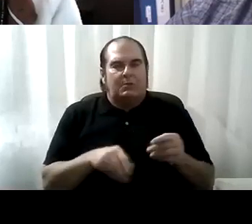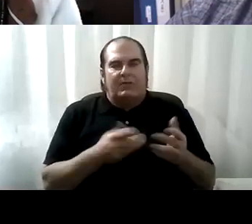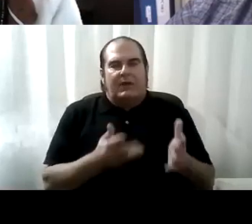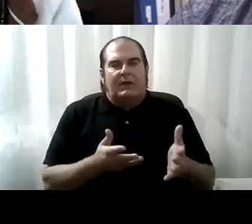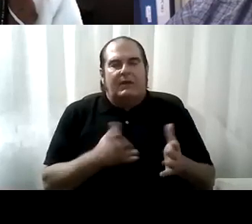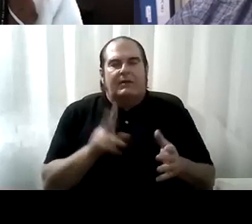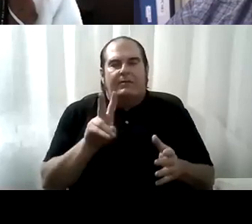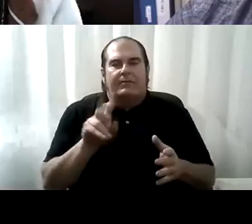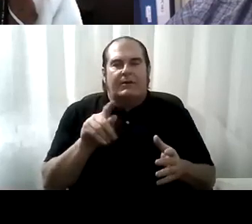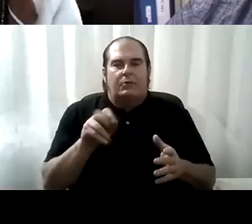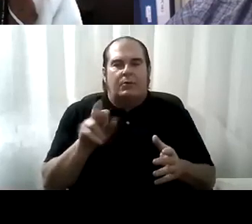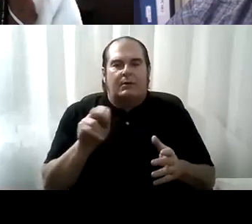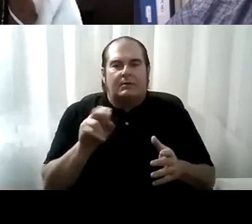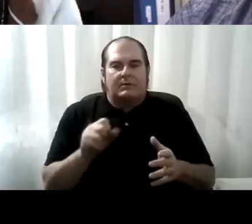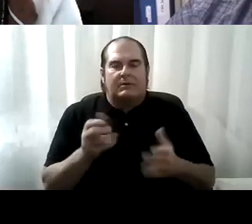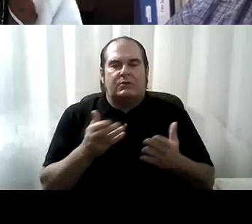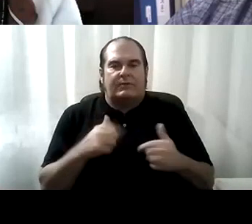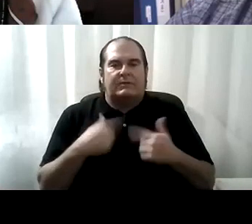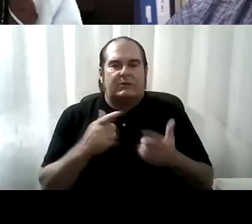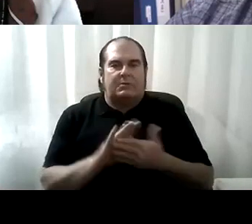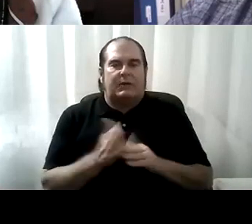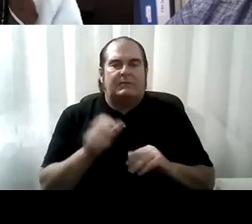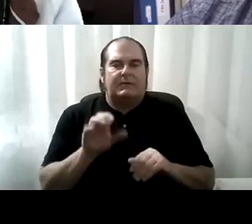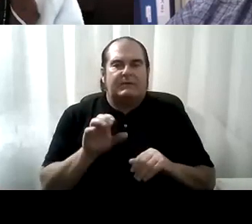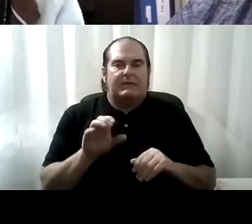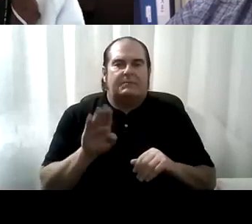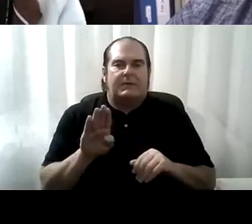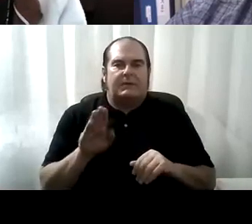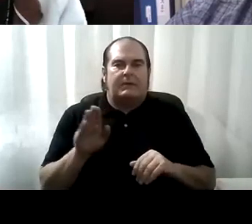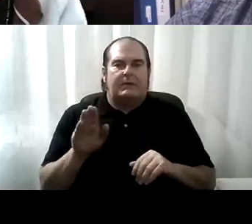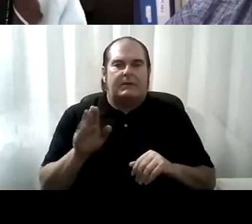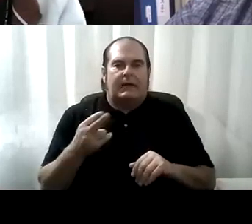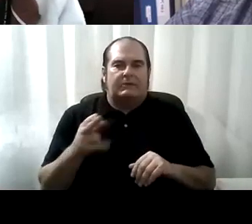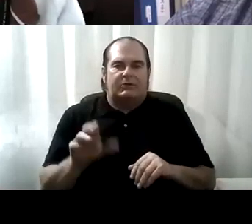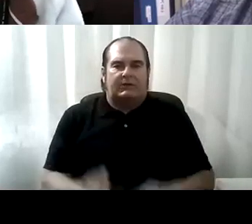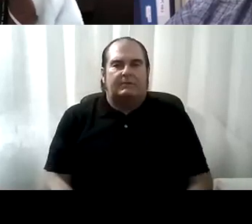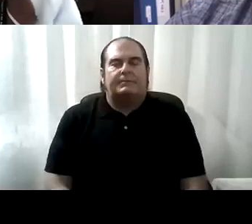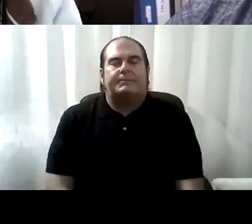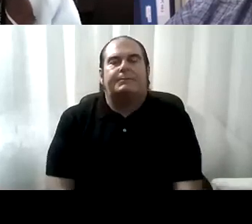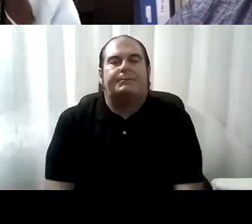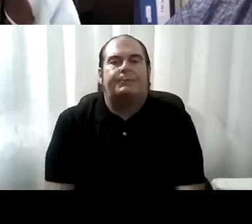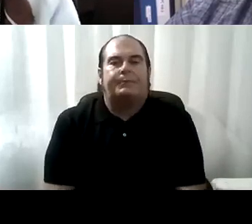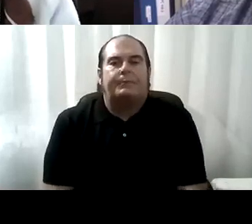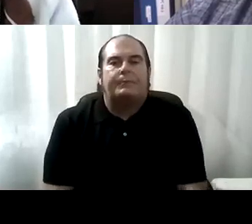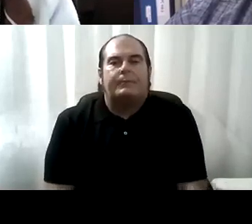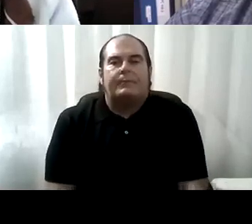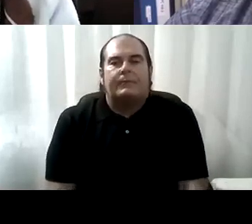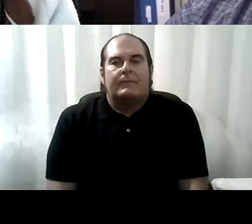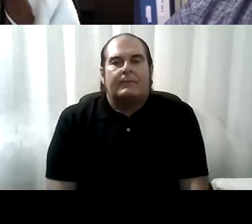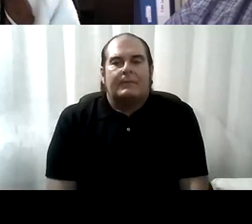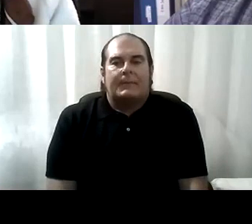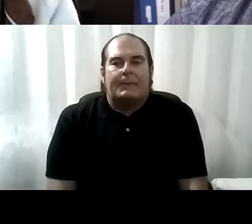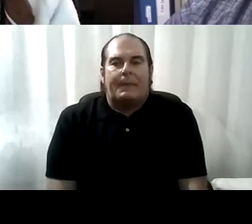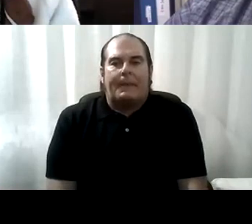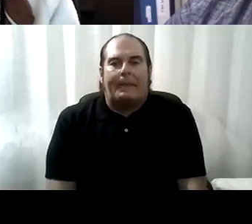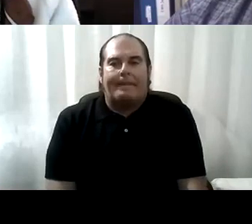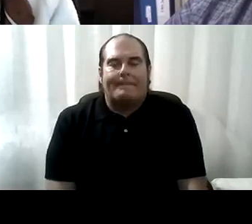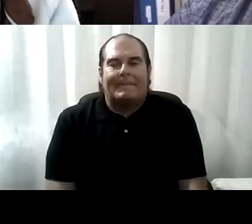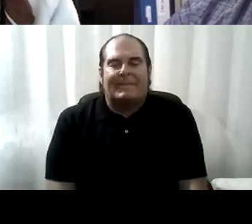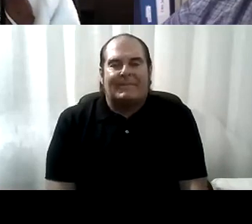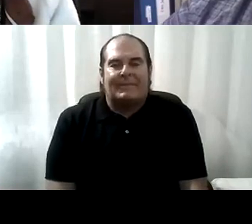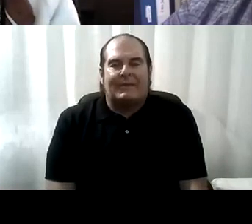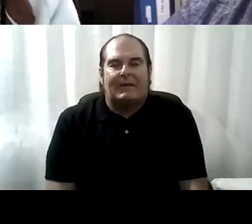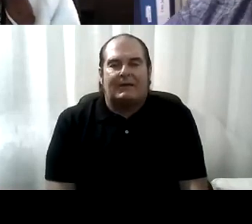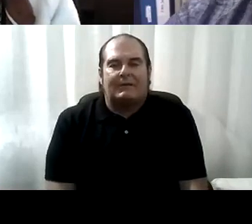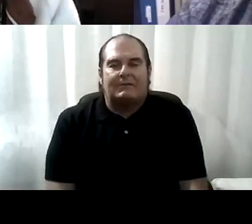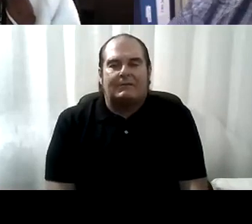services since becoming a CCBHC?